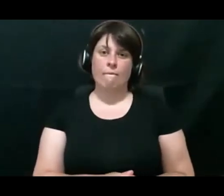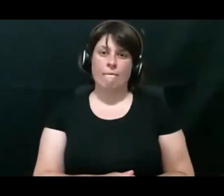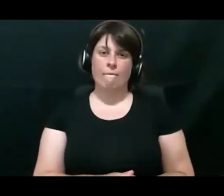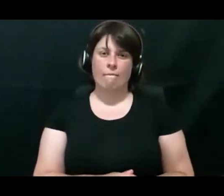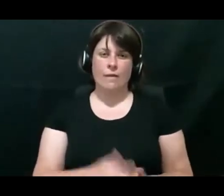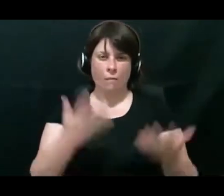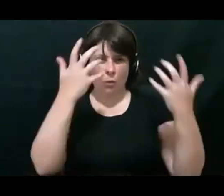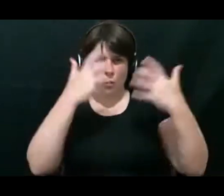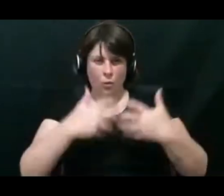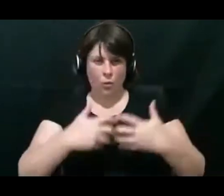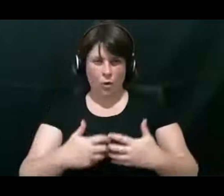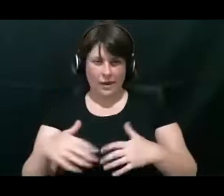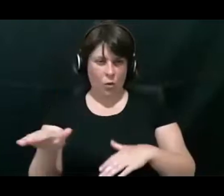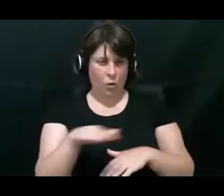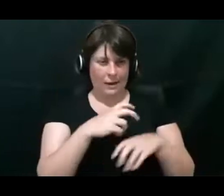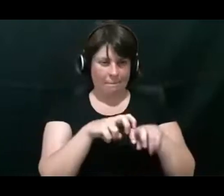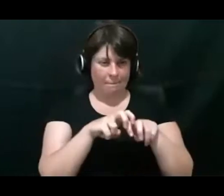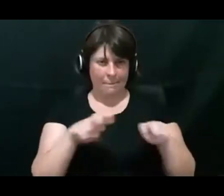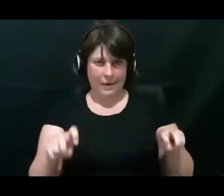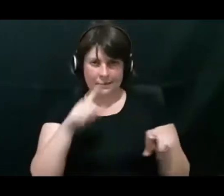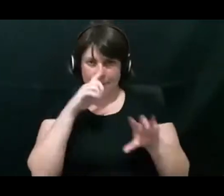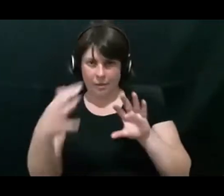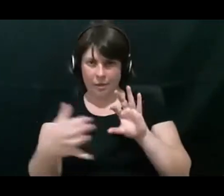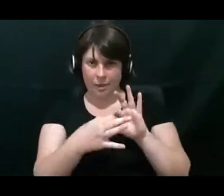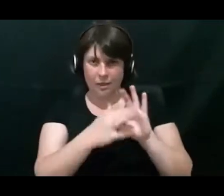Here we go.